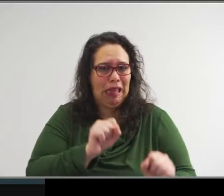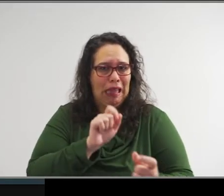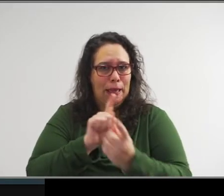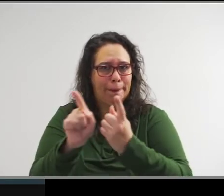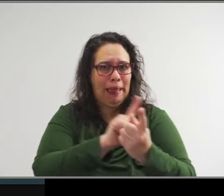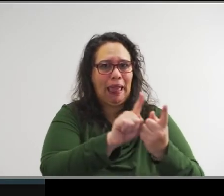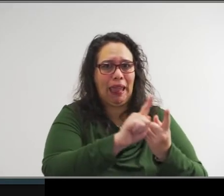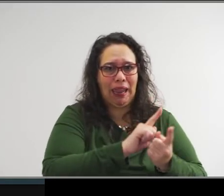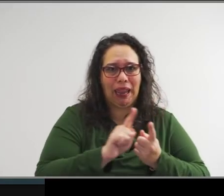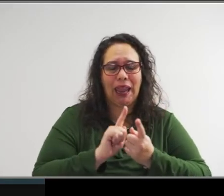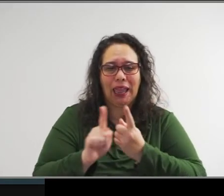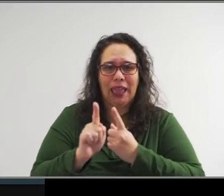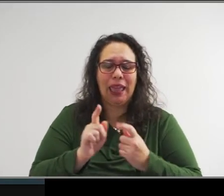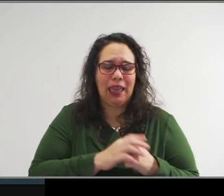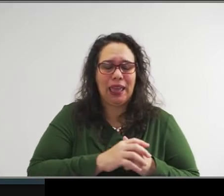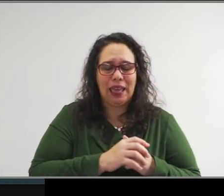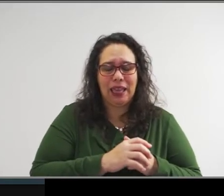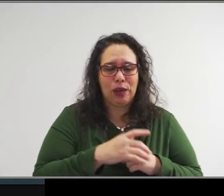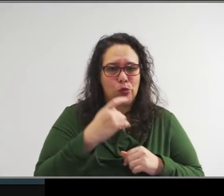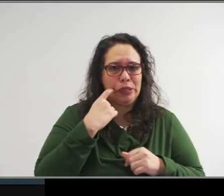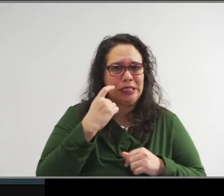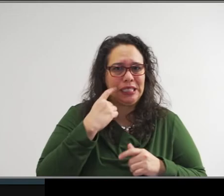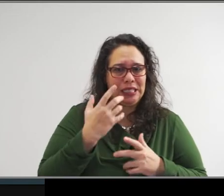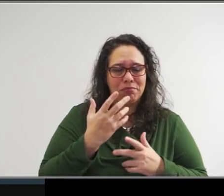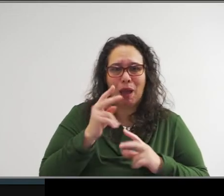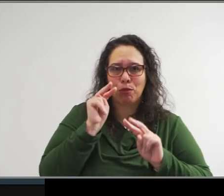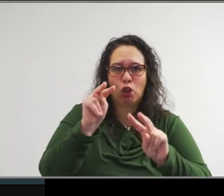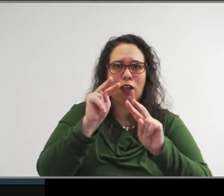of late, I'm looking forward to continuously working with